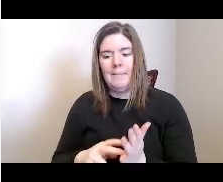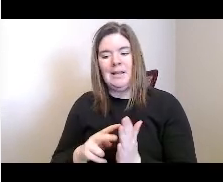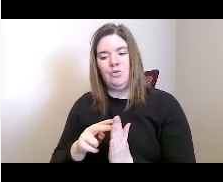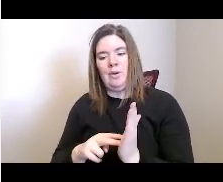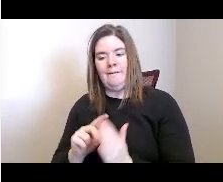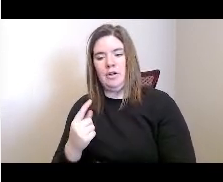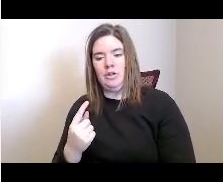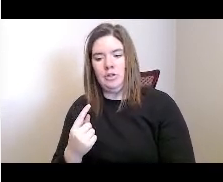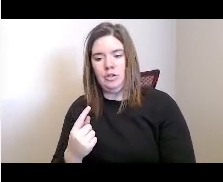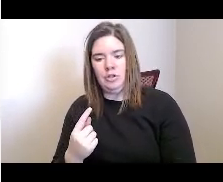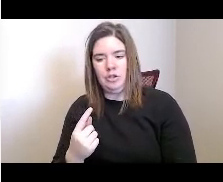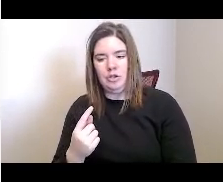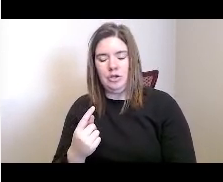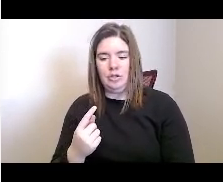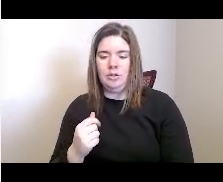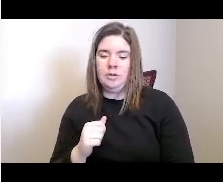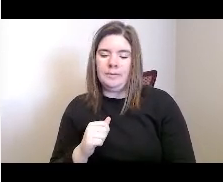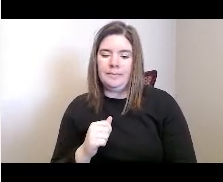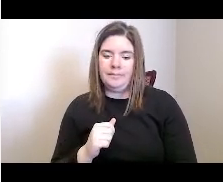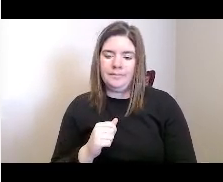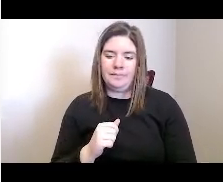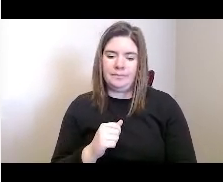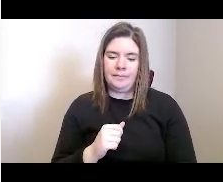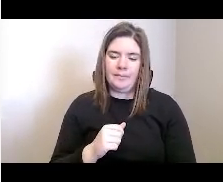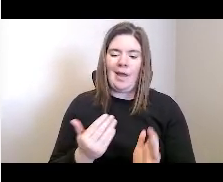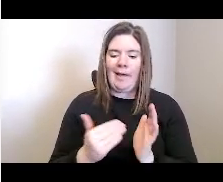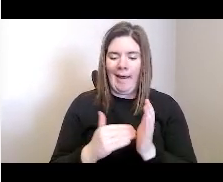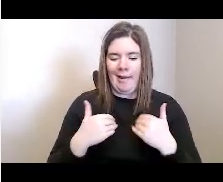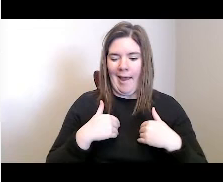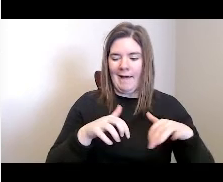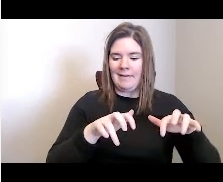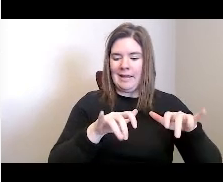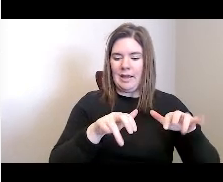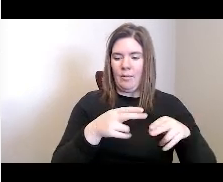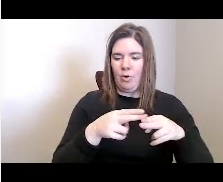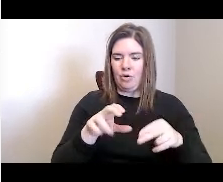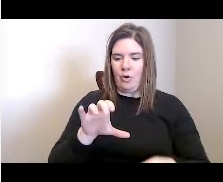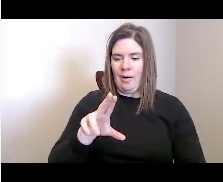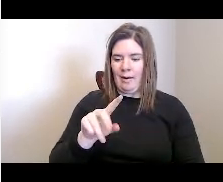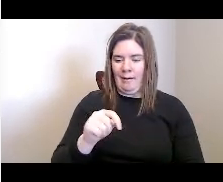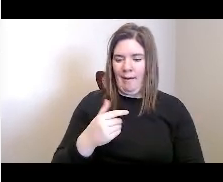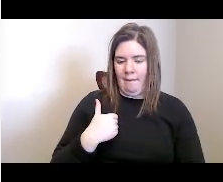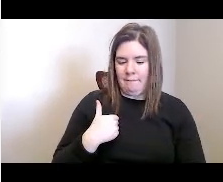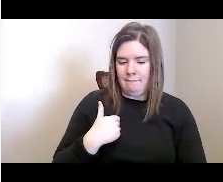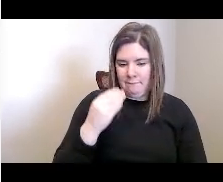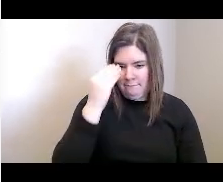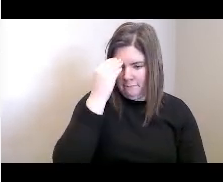panes with the keyboard shortcuts as well. So, now I've moved my title to the bottom,